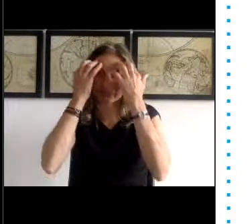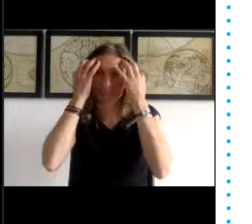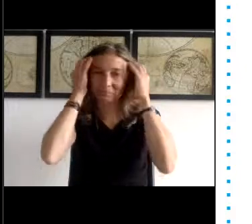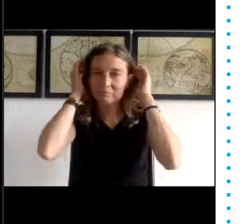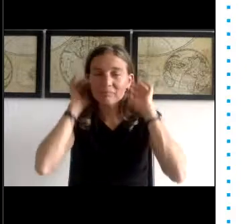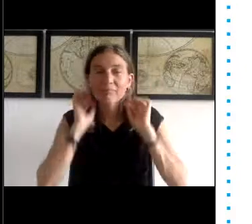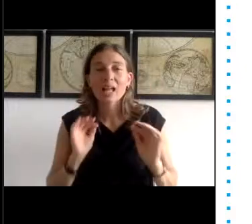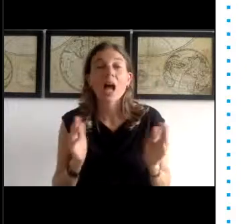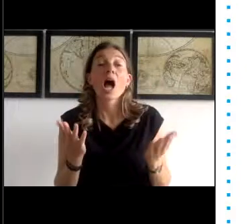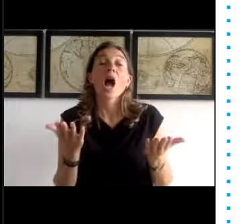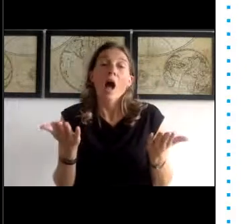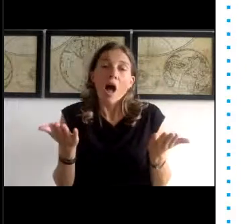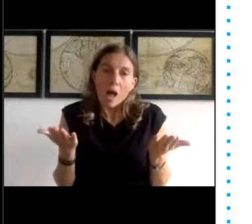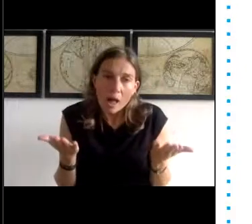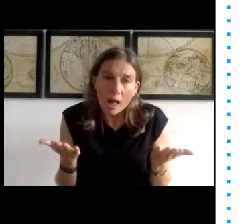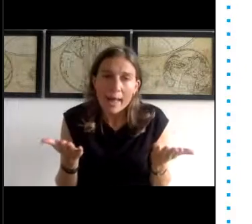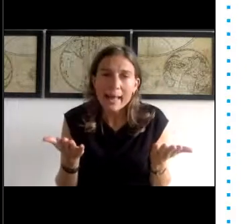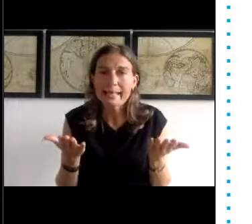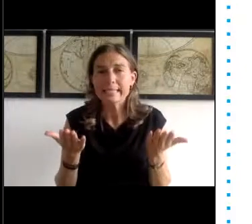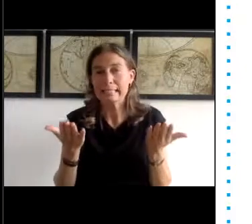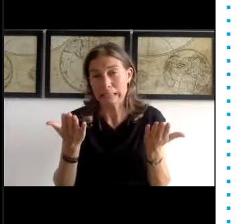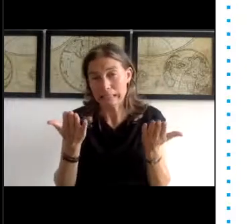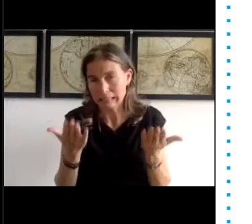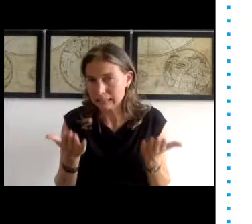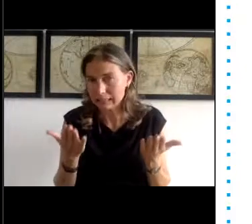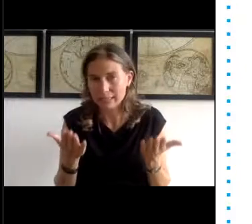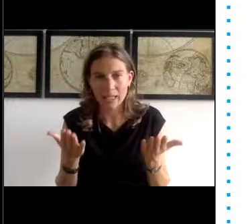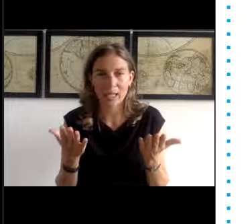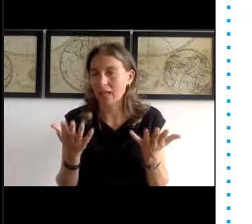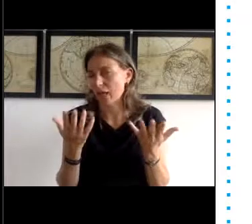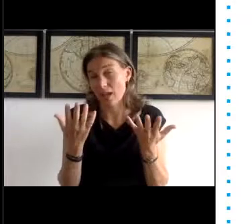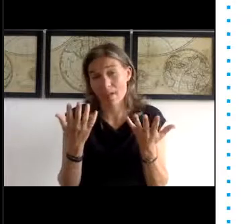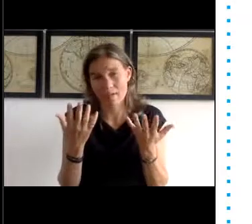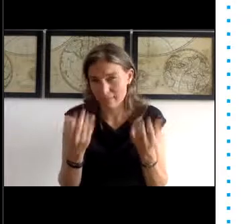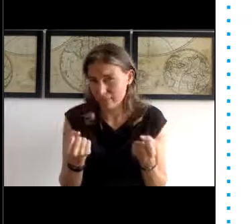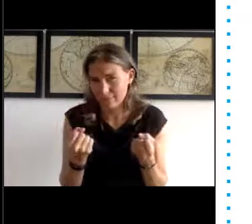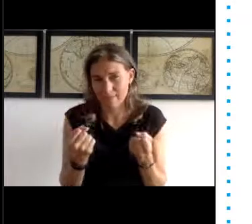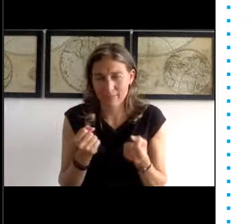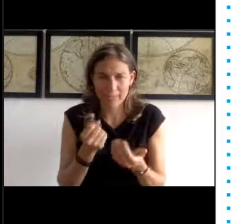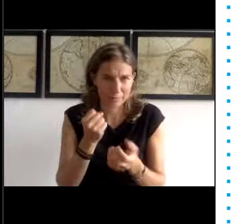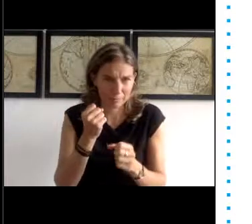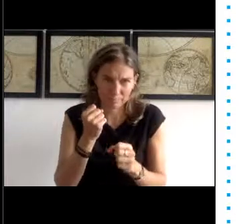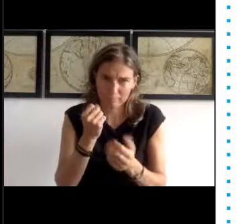I wanted to finish my Erasmus. For all this, I'd like to contribute